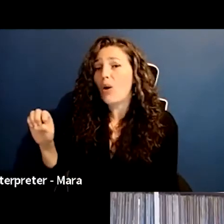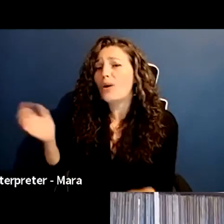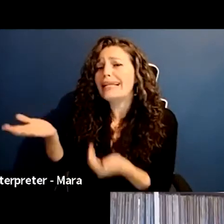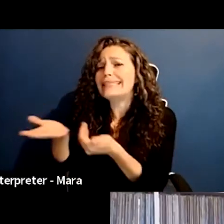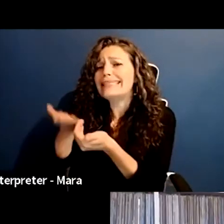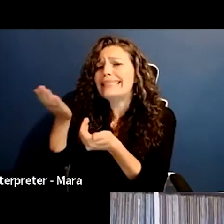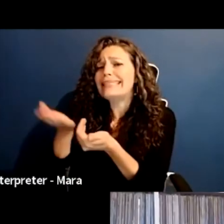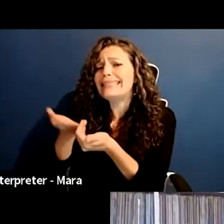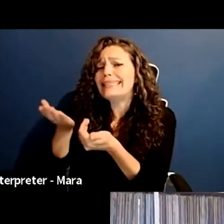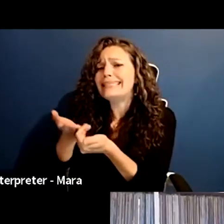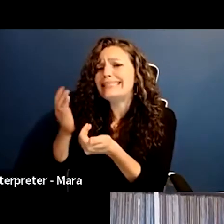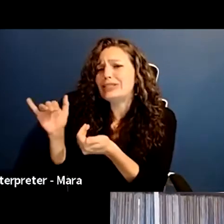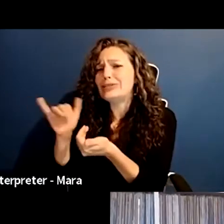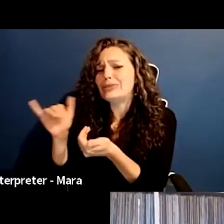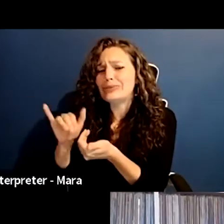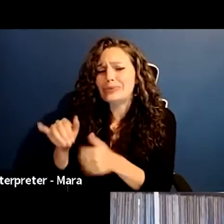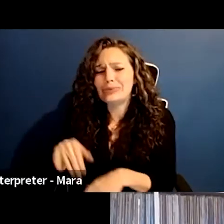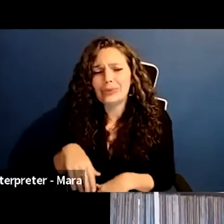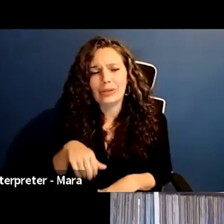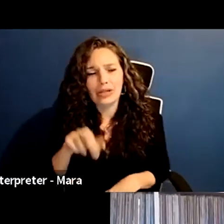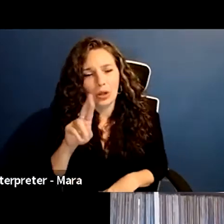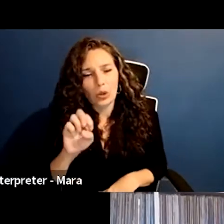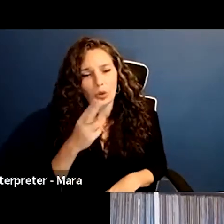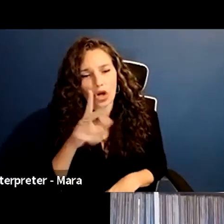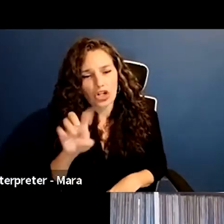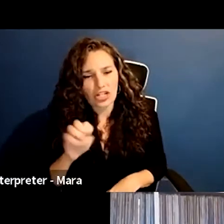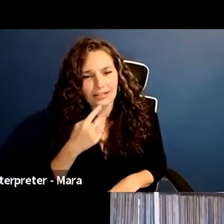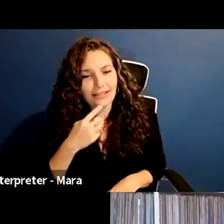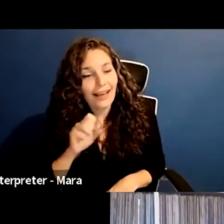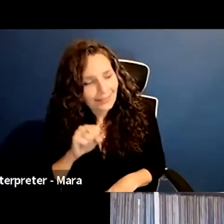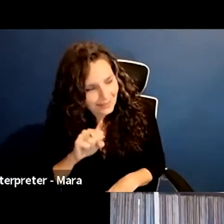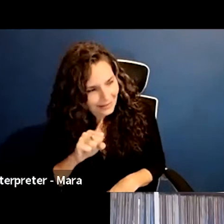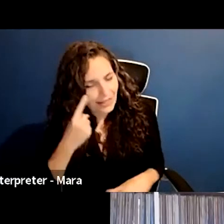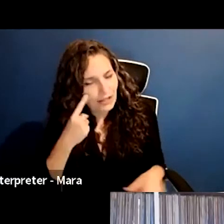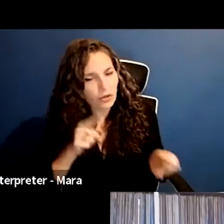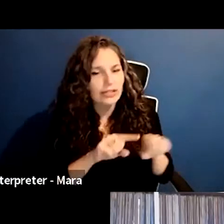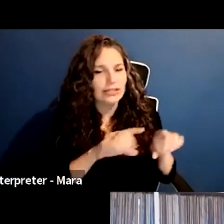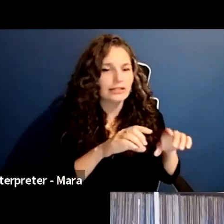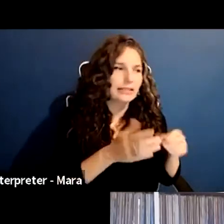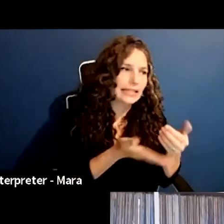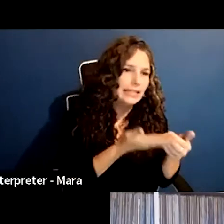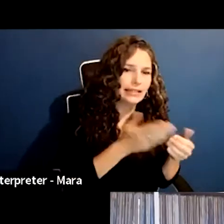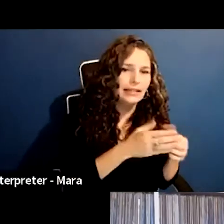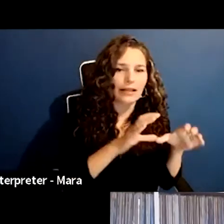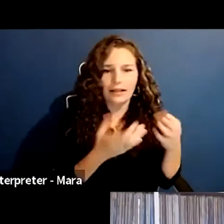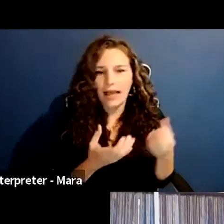And just for the programming, like the classes, the panels, the screenings and Q&As. To create an account,